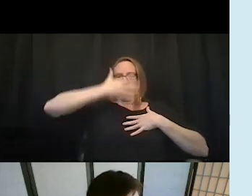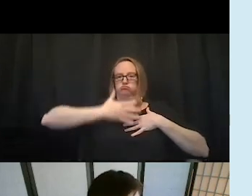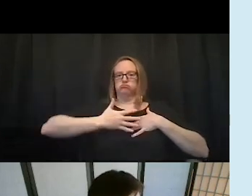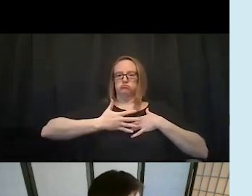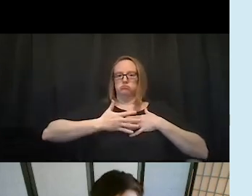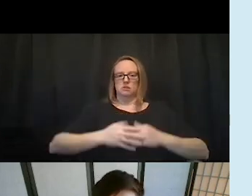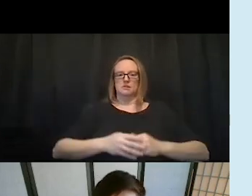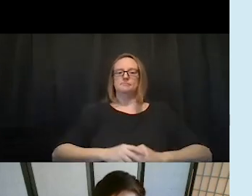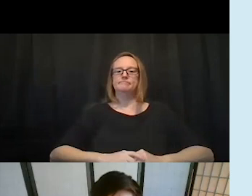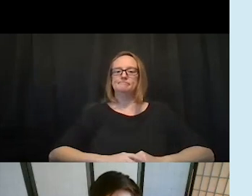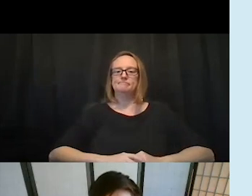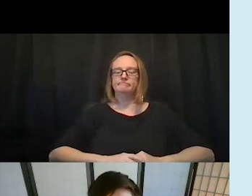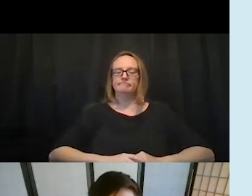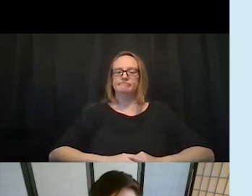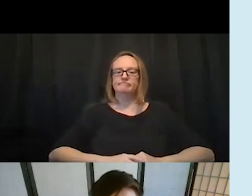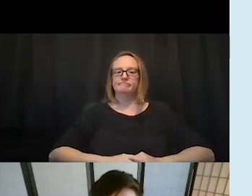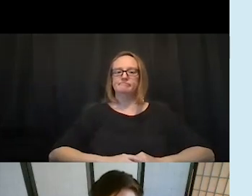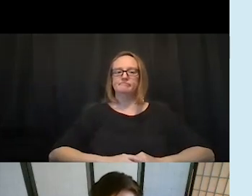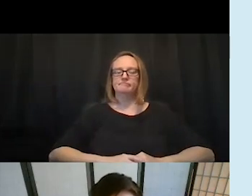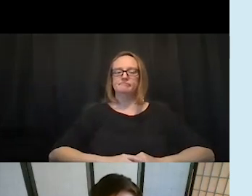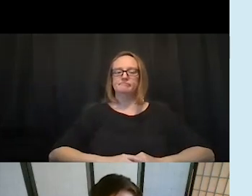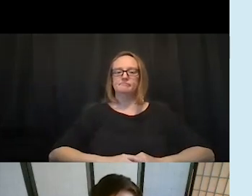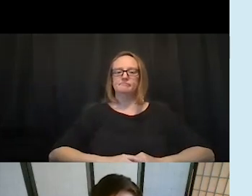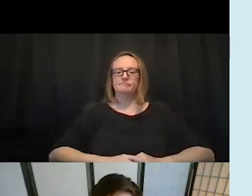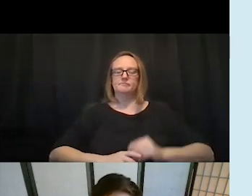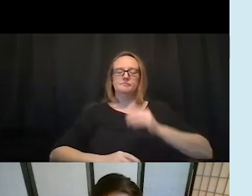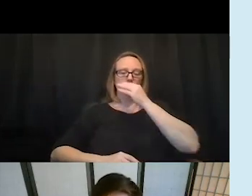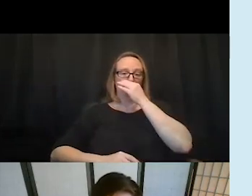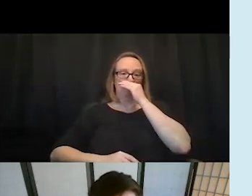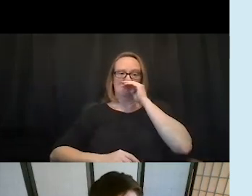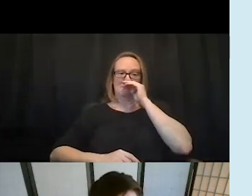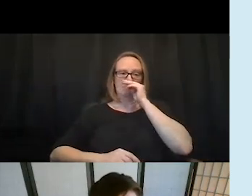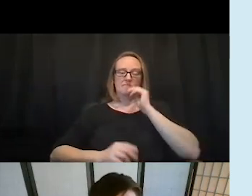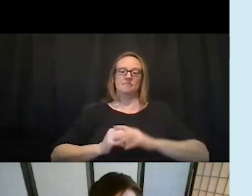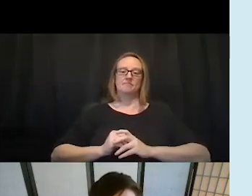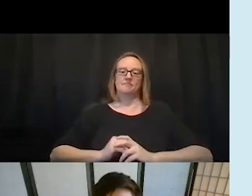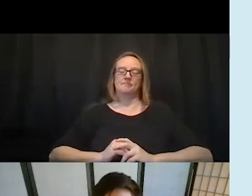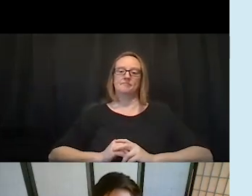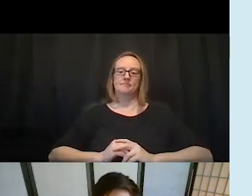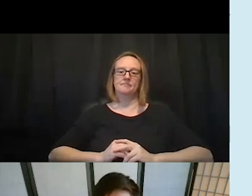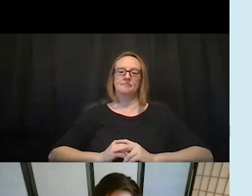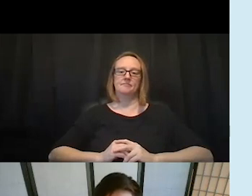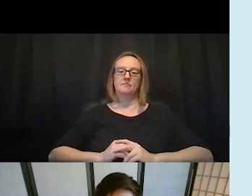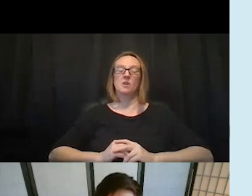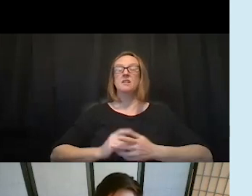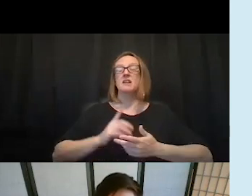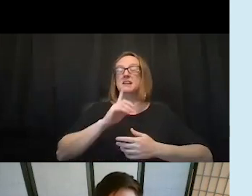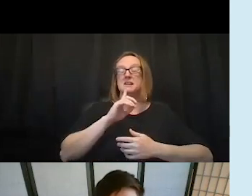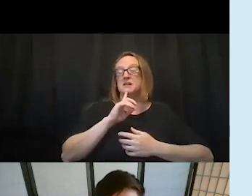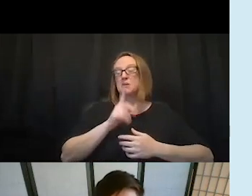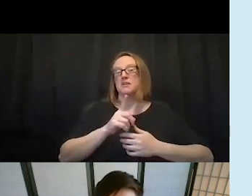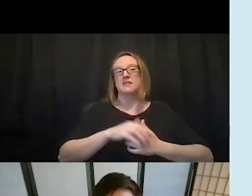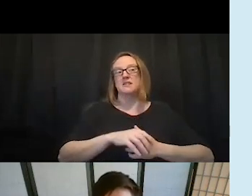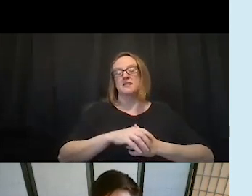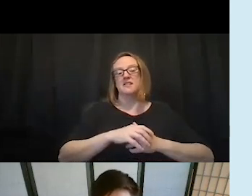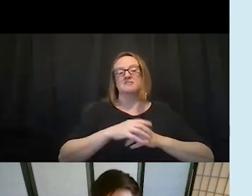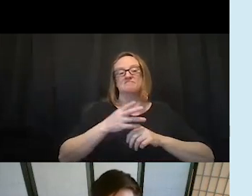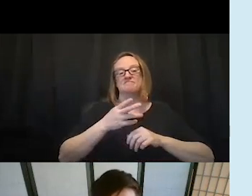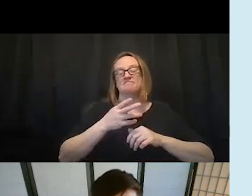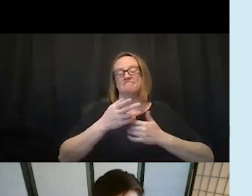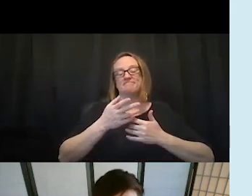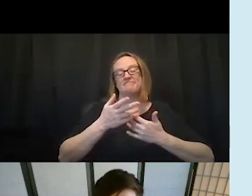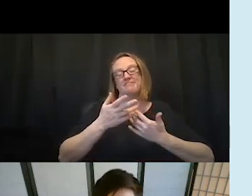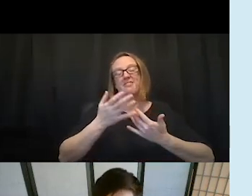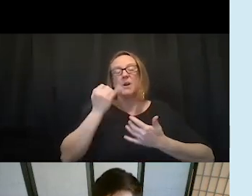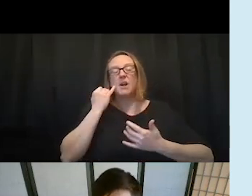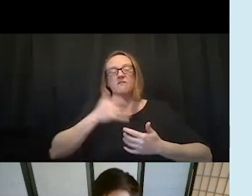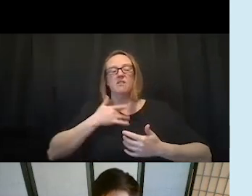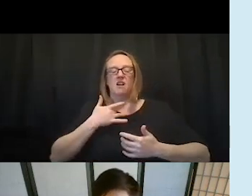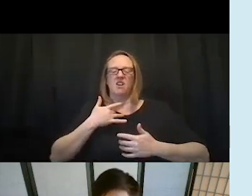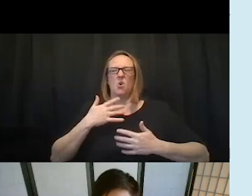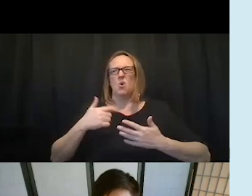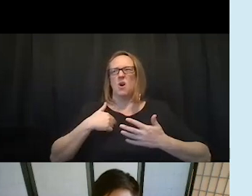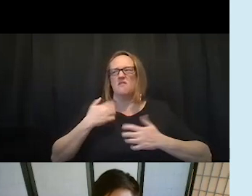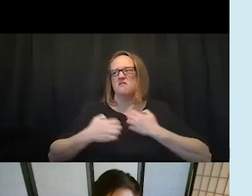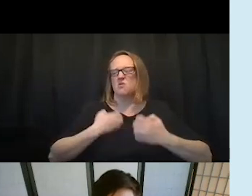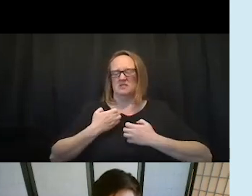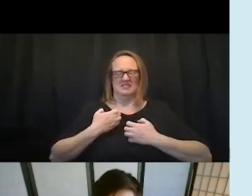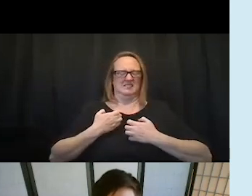Yeah. I think it's really natural to avoid emotions, to avoid sensations um pain especially